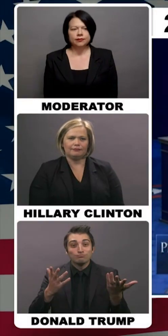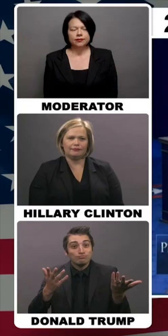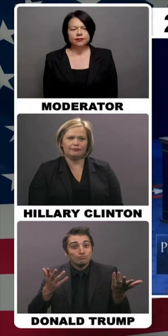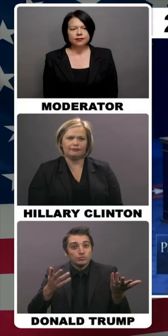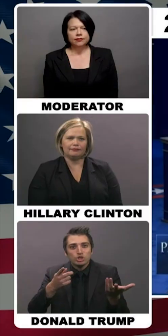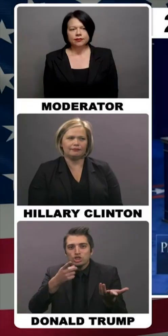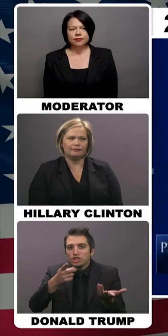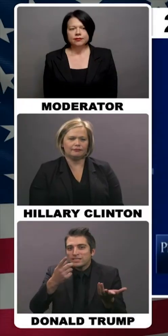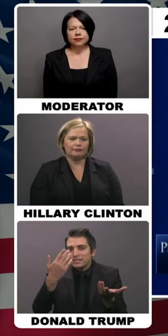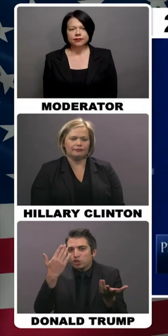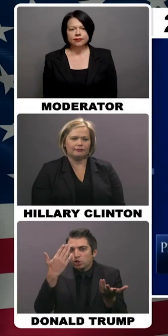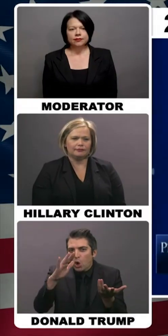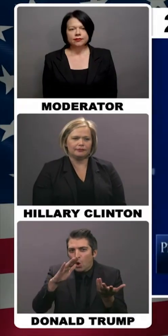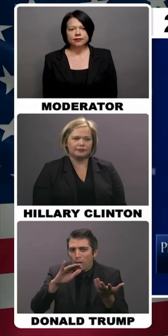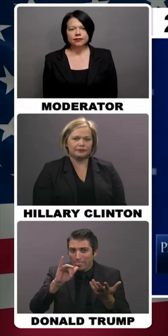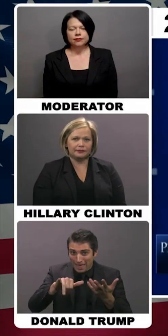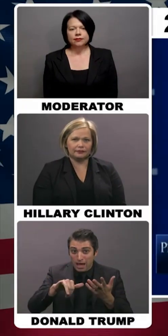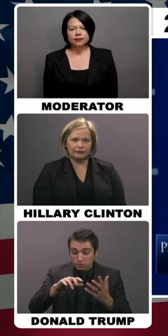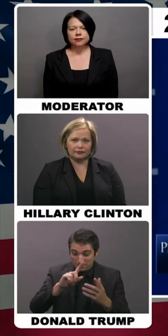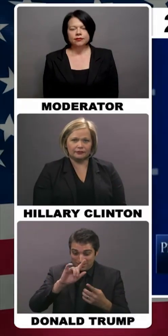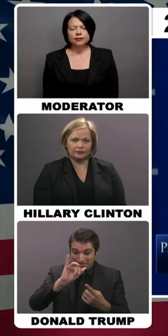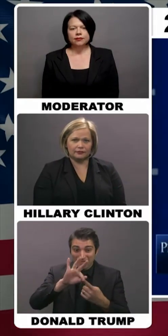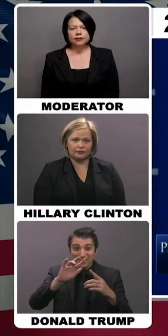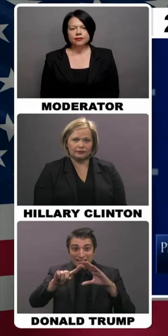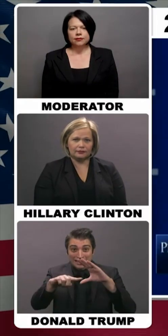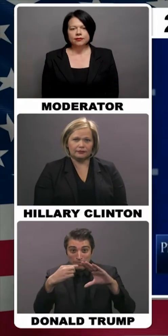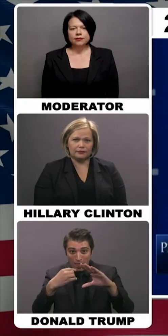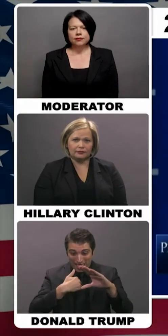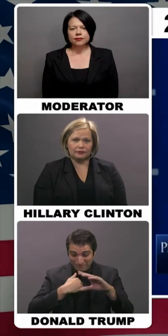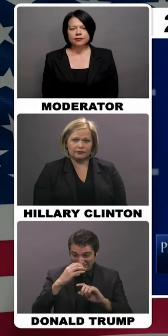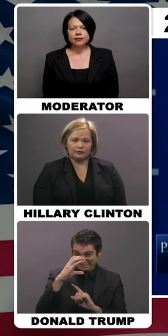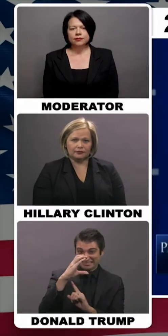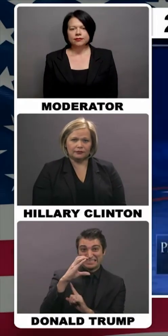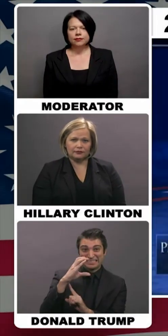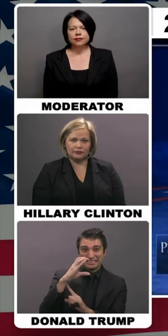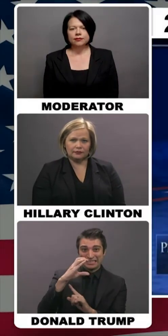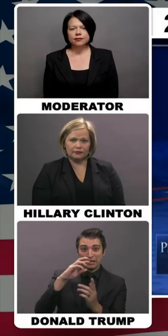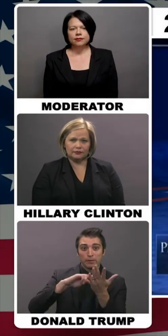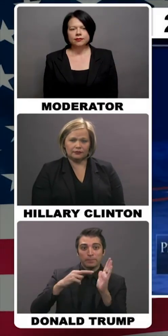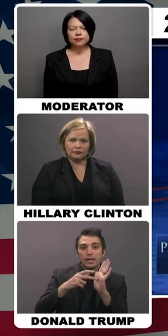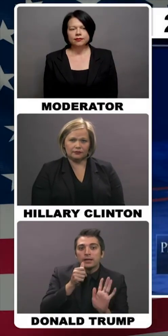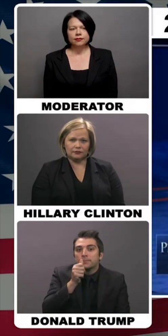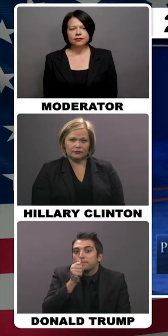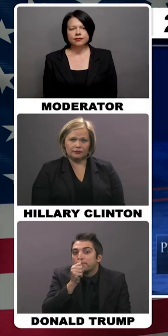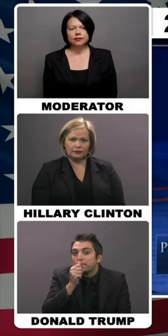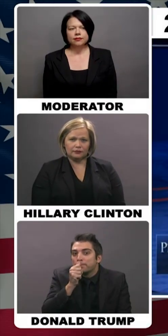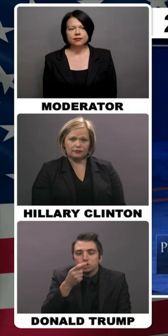the letter C on a document, right? She didn't even know what that word, what that letter meant.